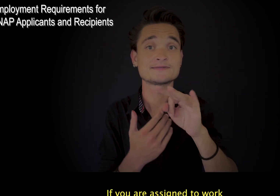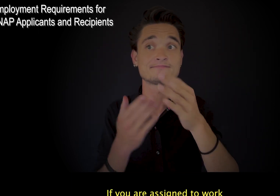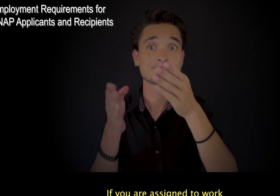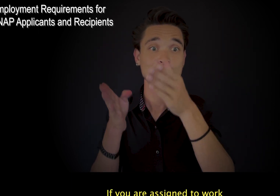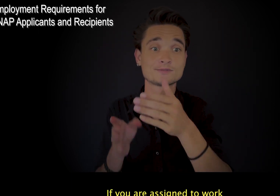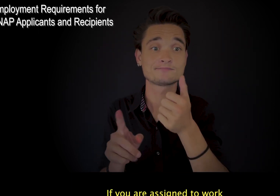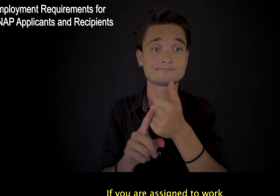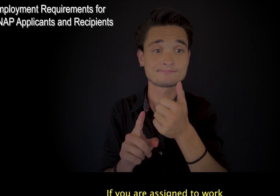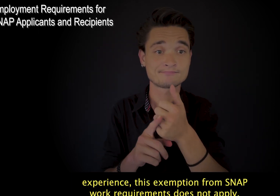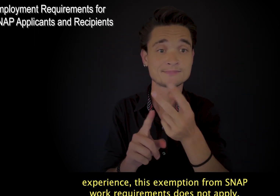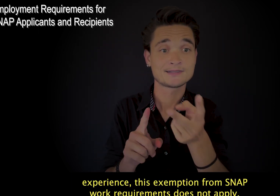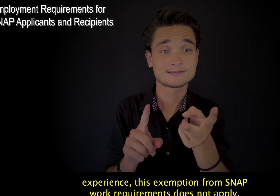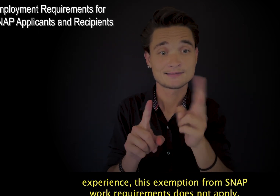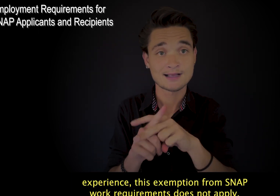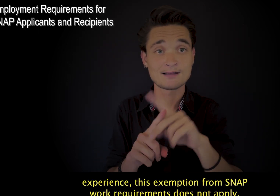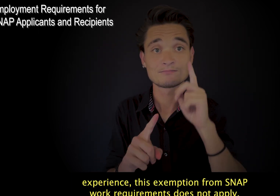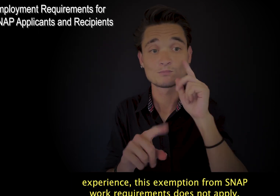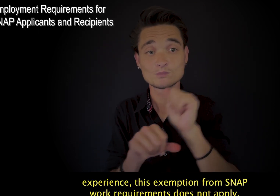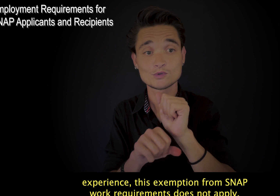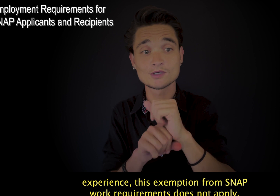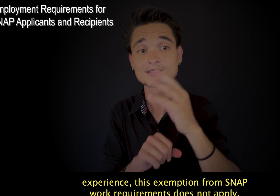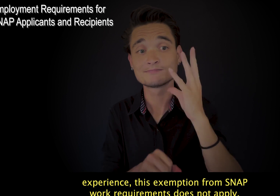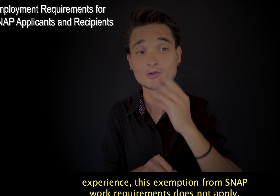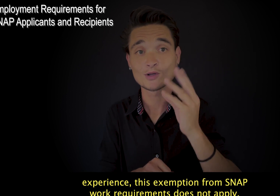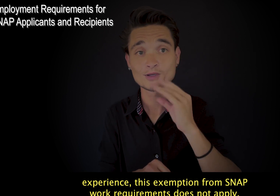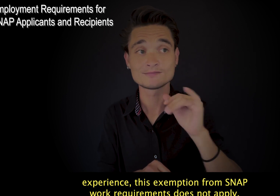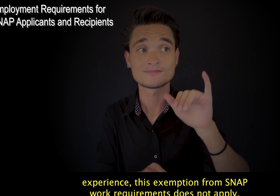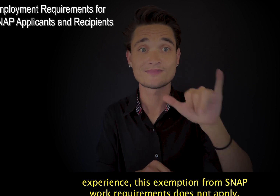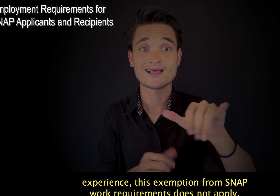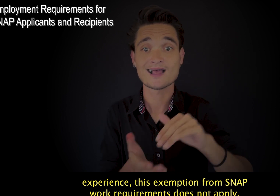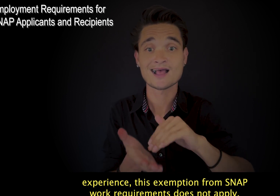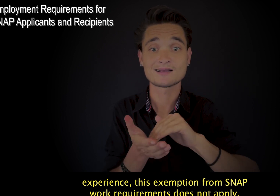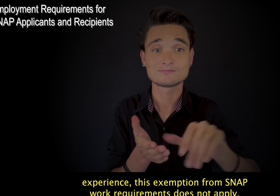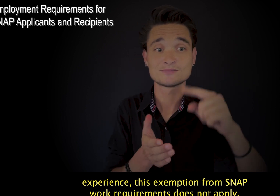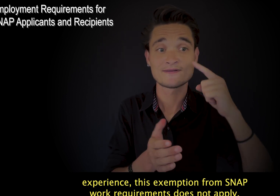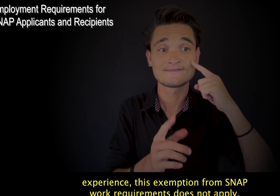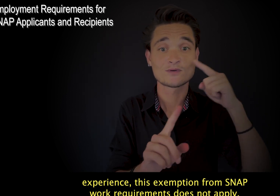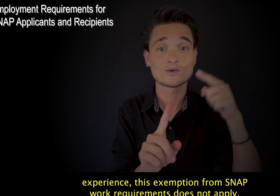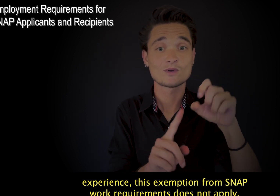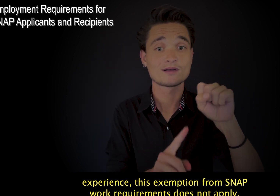If you are assigned to work experience, this exemption from SNAP work requirements does not apply.